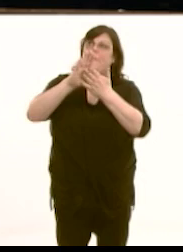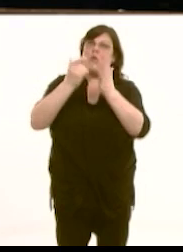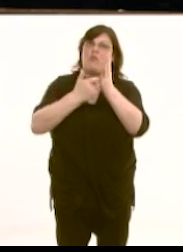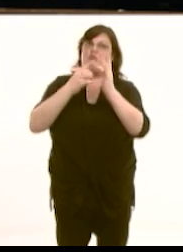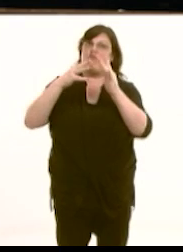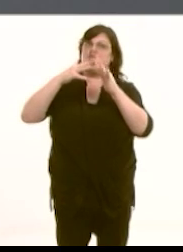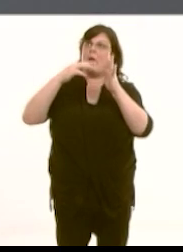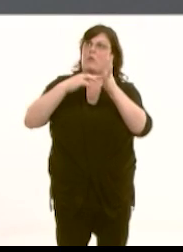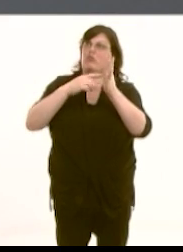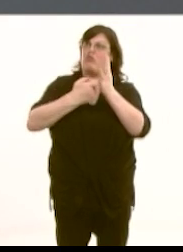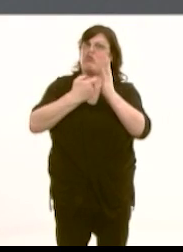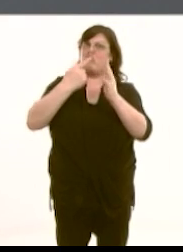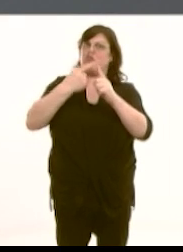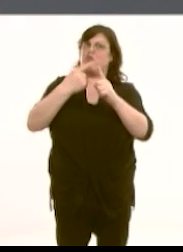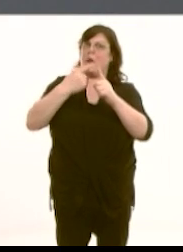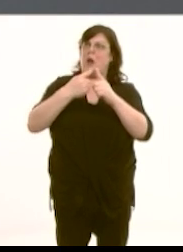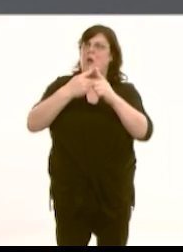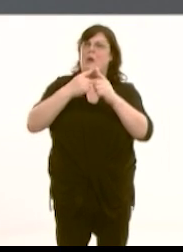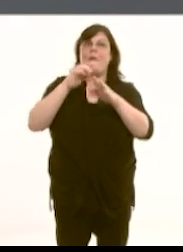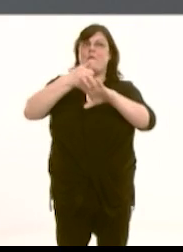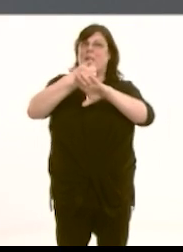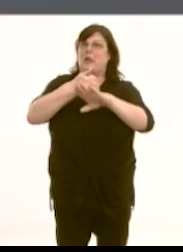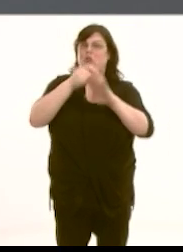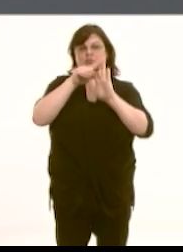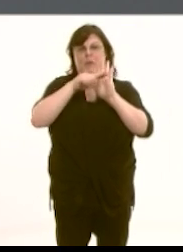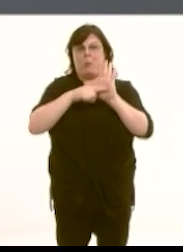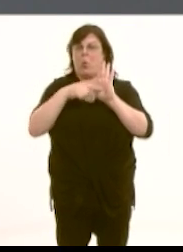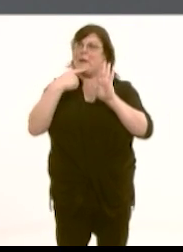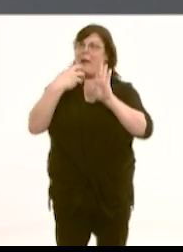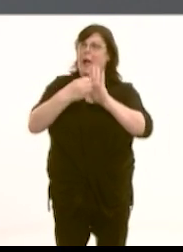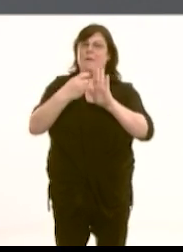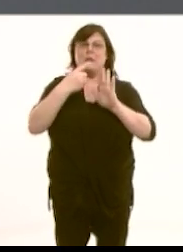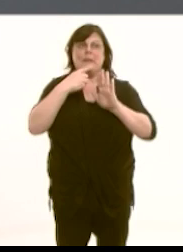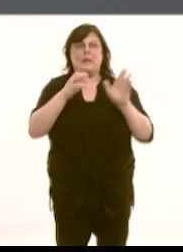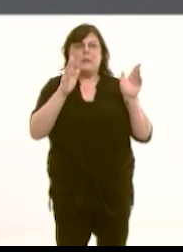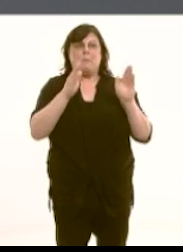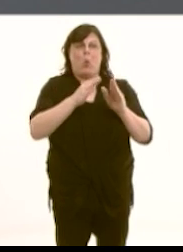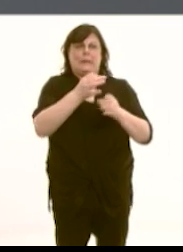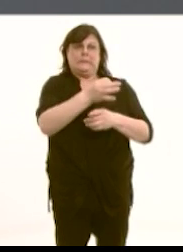that expressed concerns that smaller cities and towns were losing out to the main city